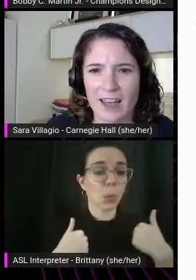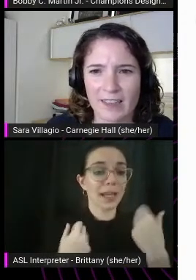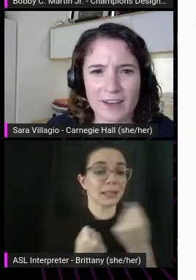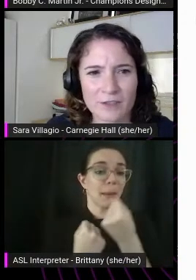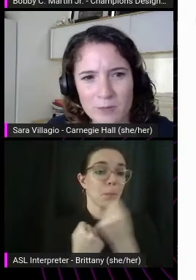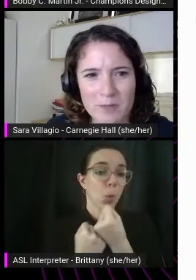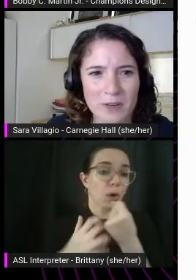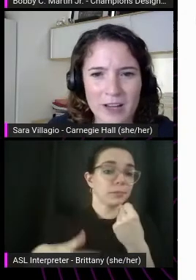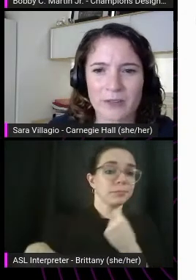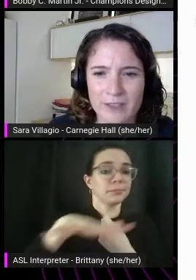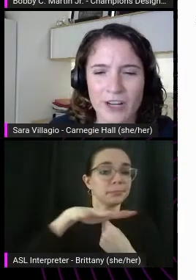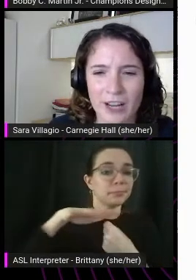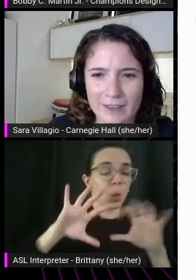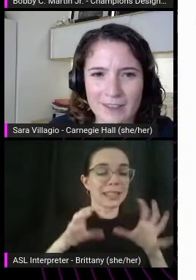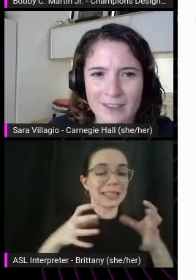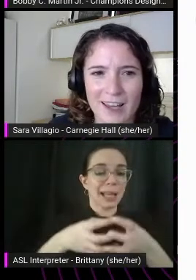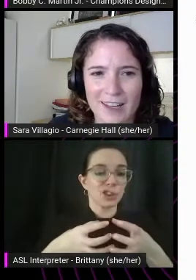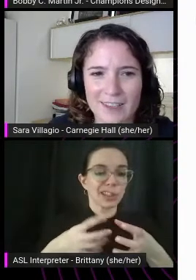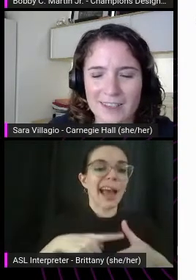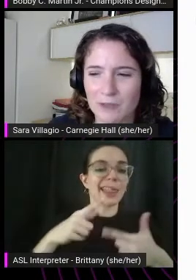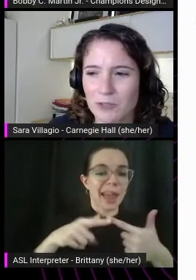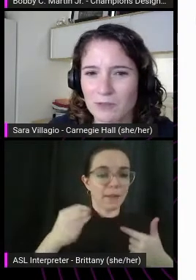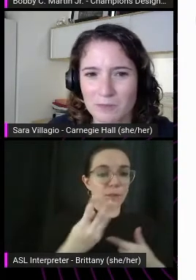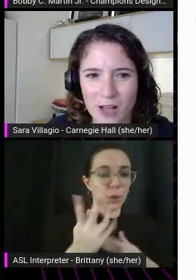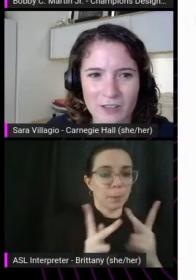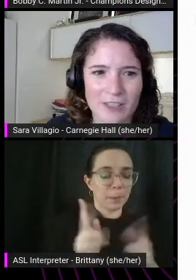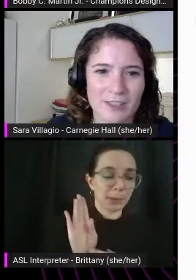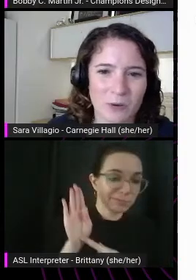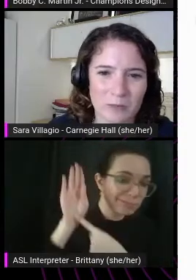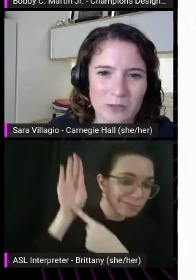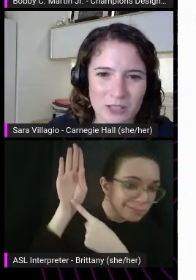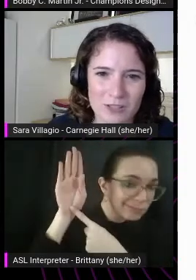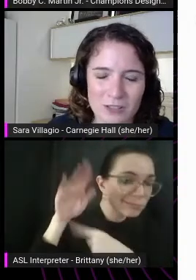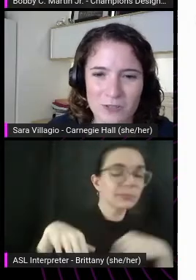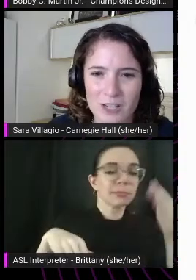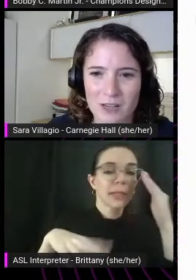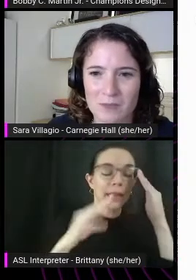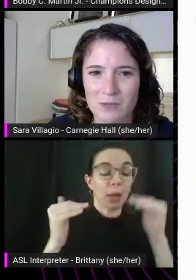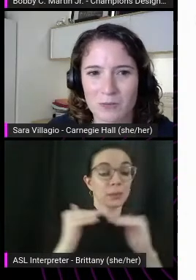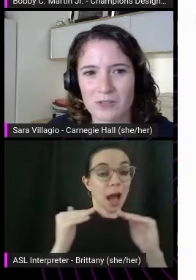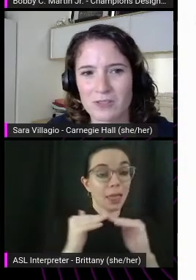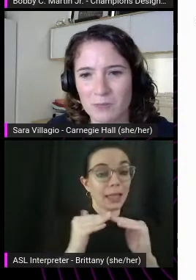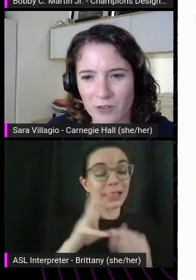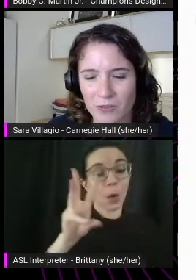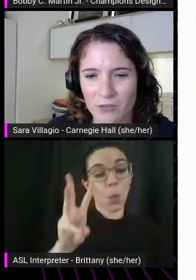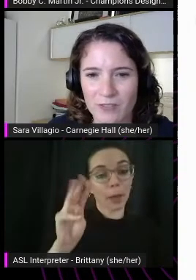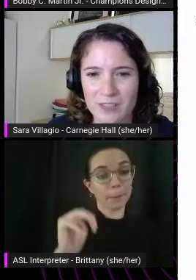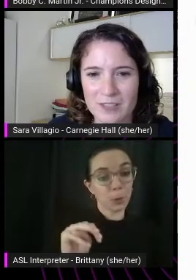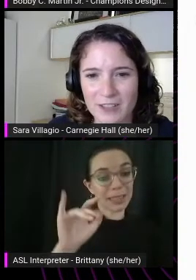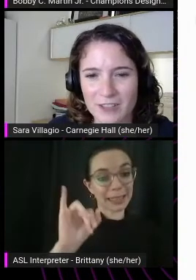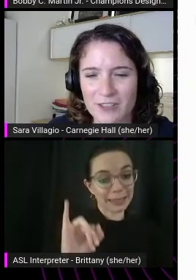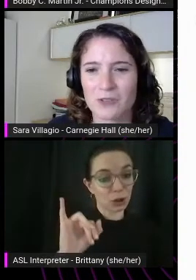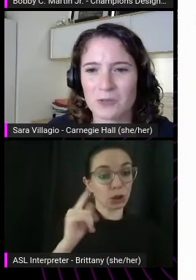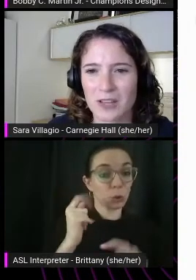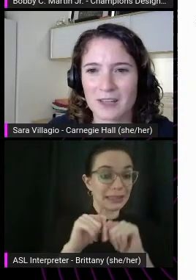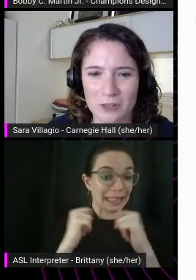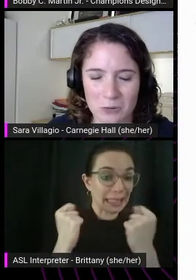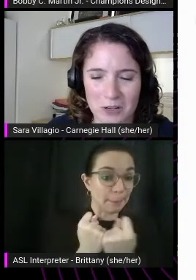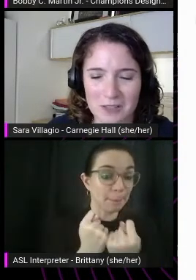And then a few people kind of raise their hands. And it was colleagues in the Weill Music Institute teams. It was some of our own graphic designers who said to us